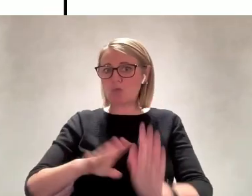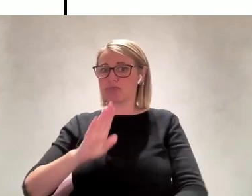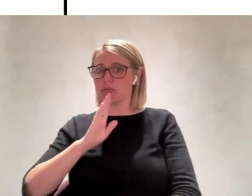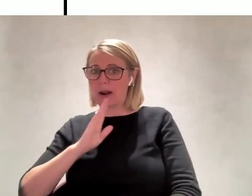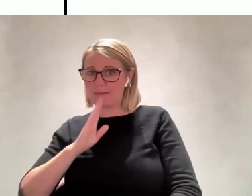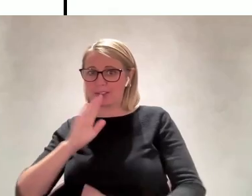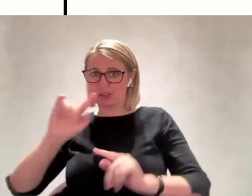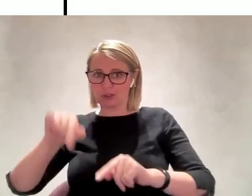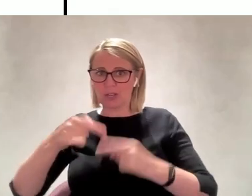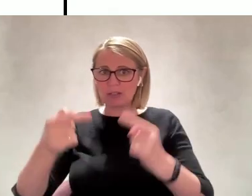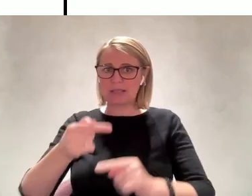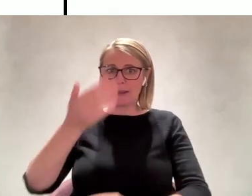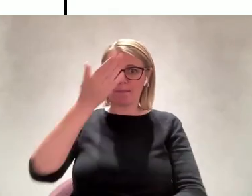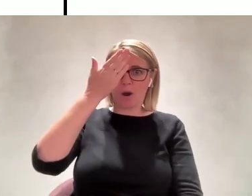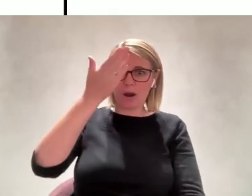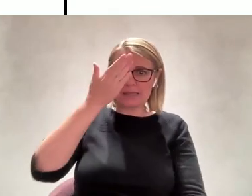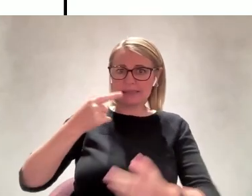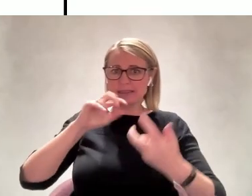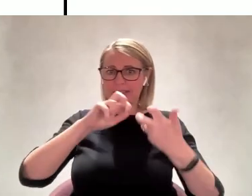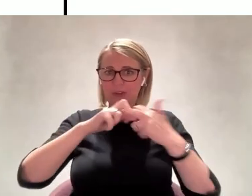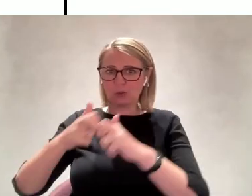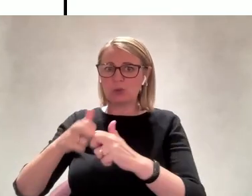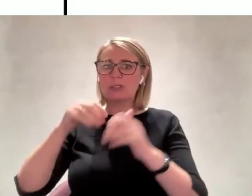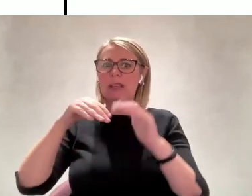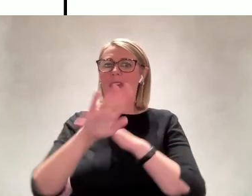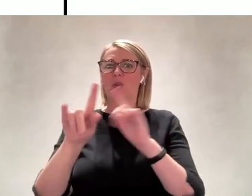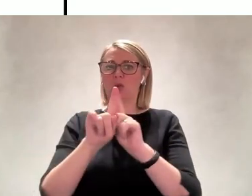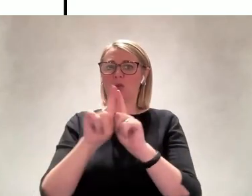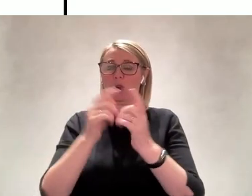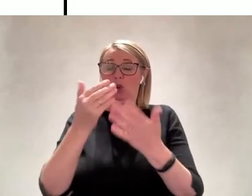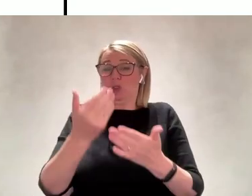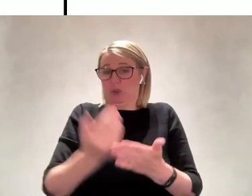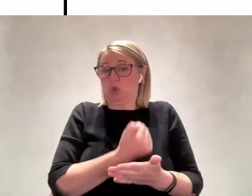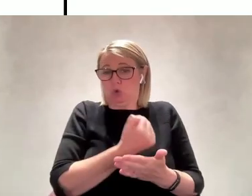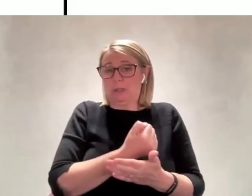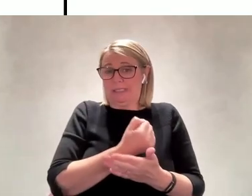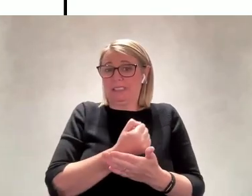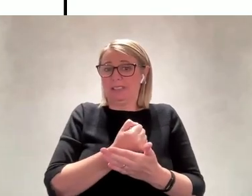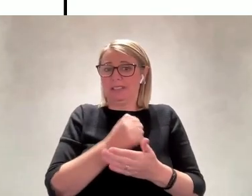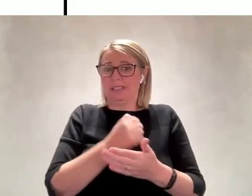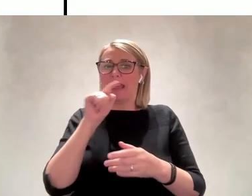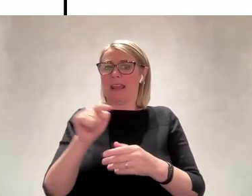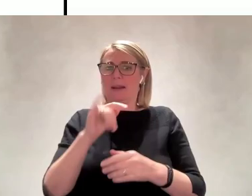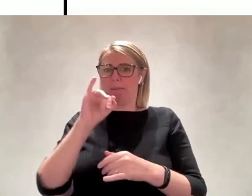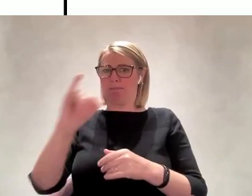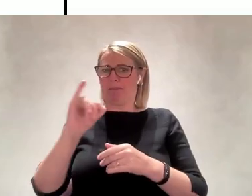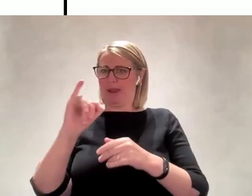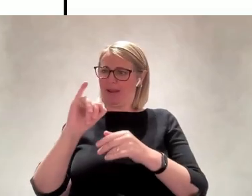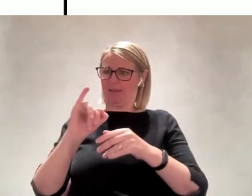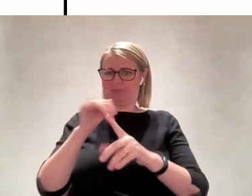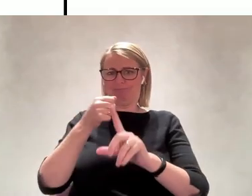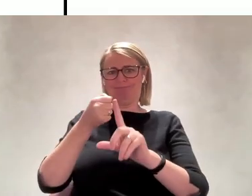accuracy and bias issues, as well as security and bad faith actors as well.